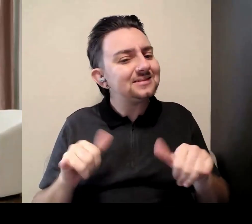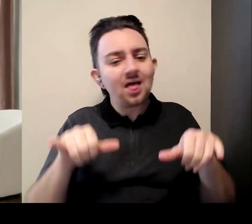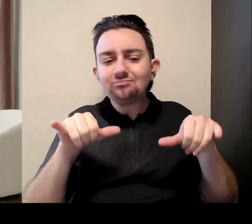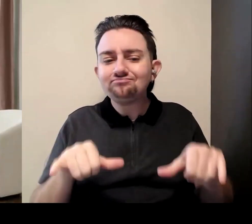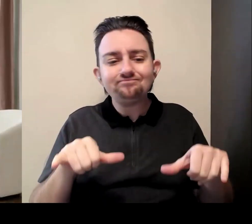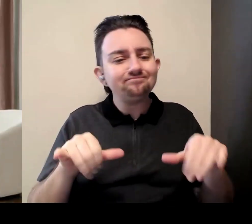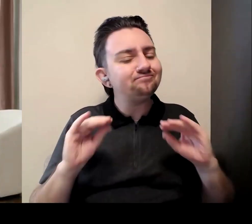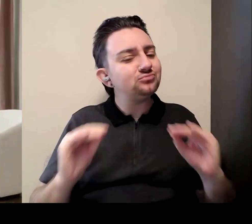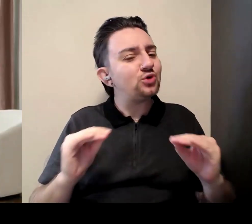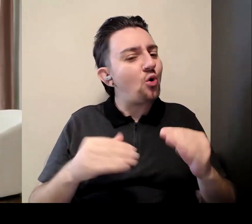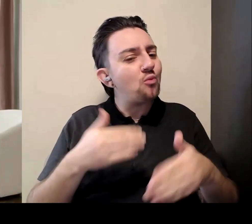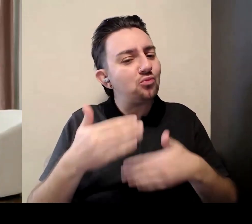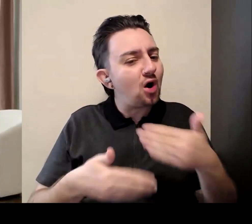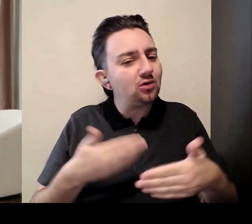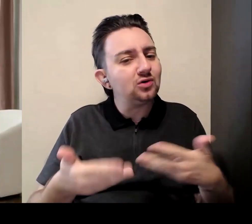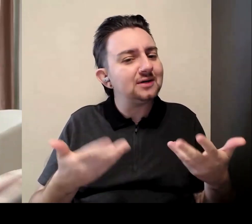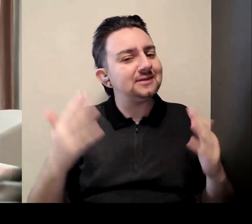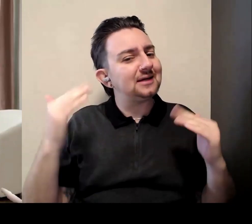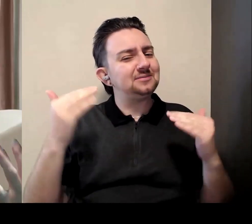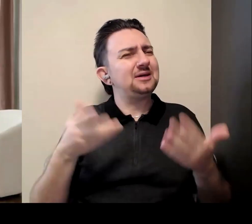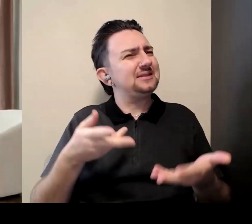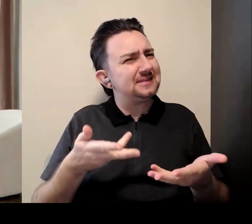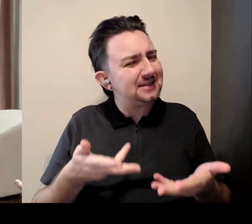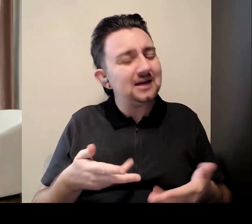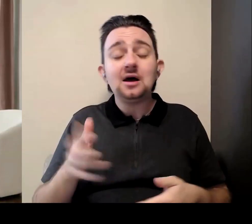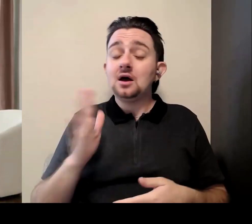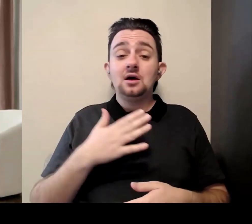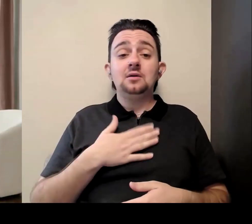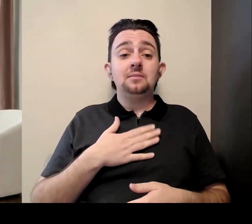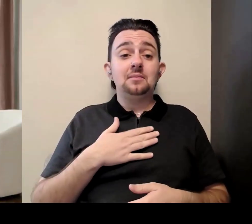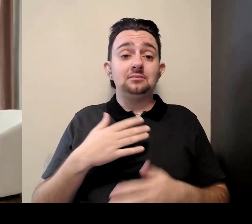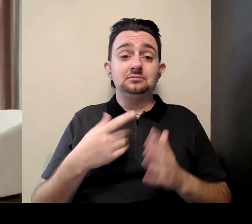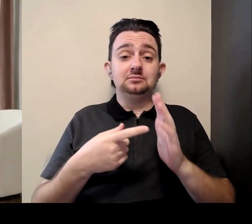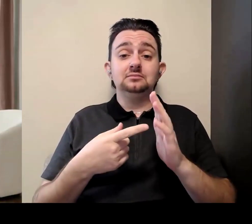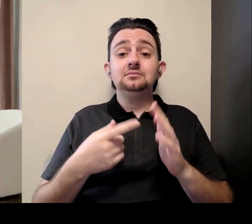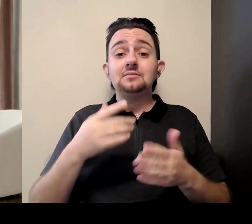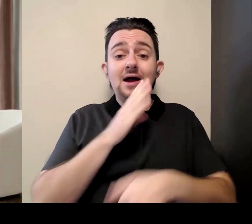And I use the example of my daughter having strabismus. Her eyes weren't teaming together.